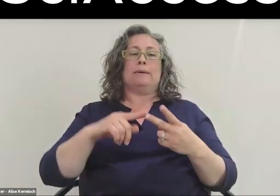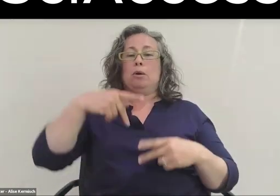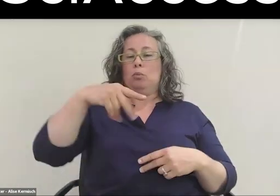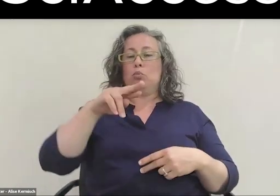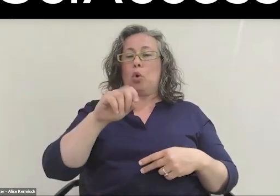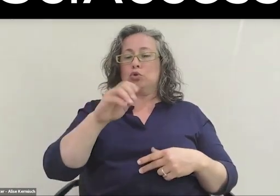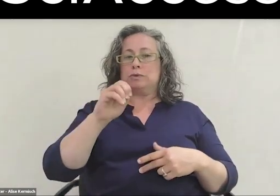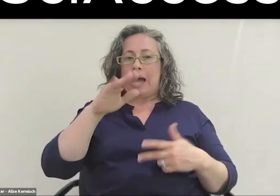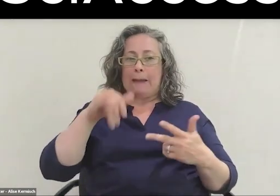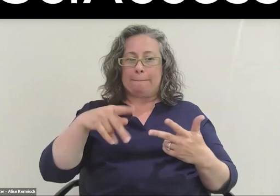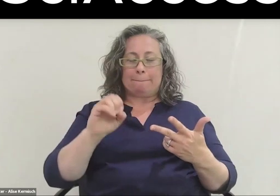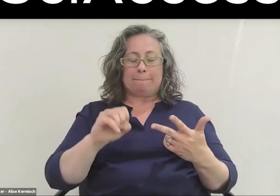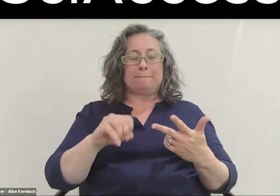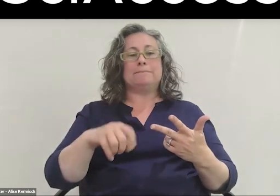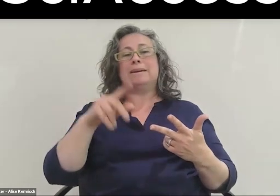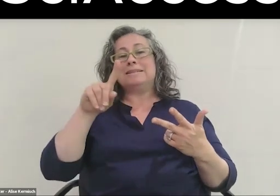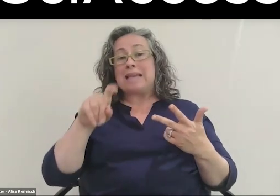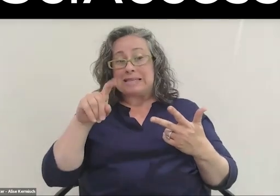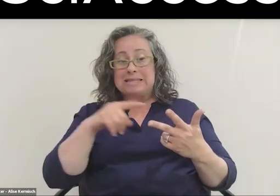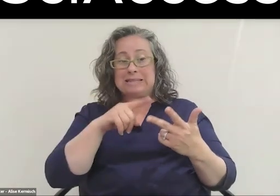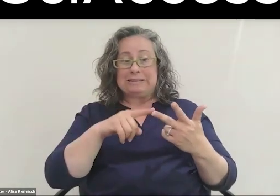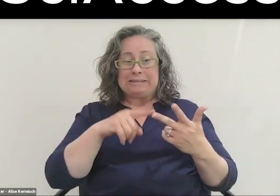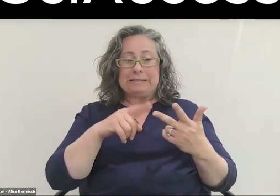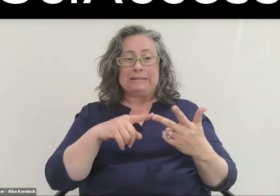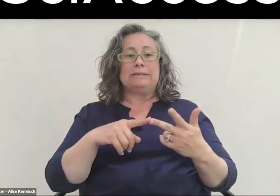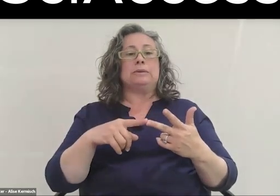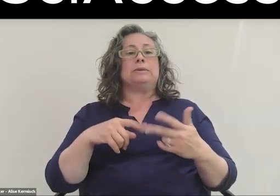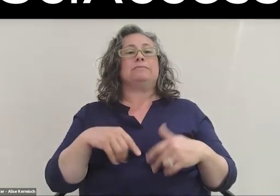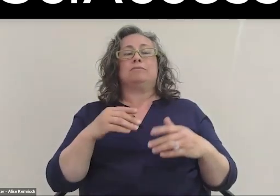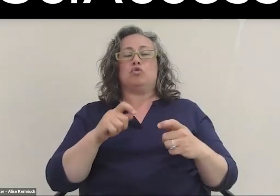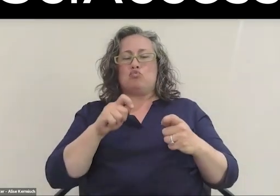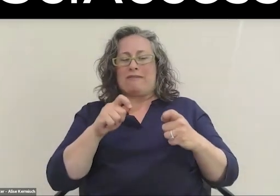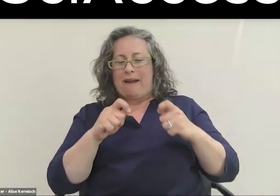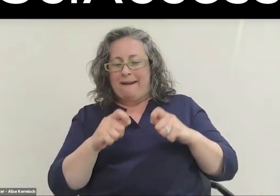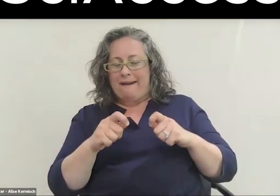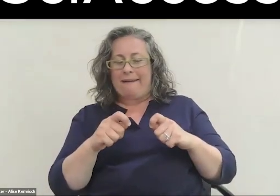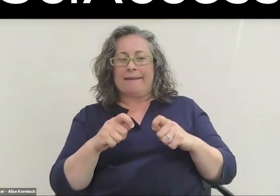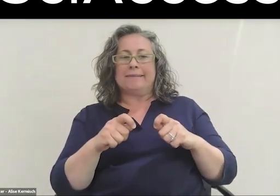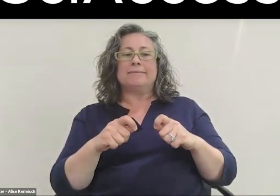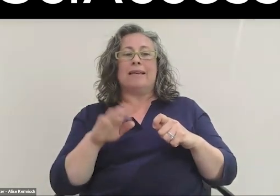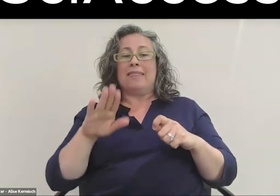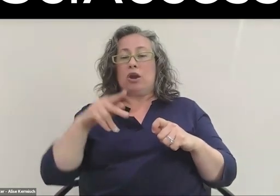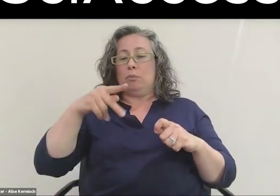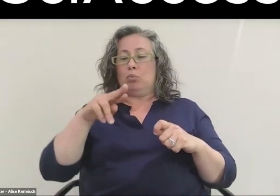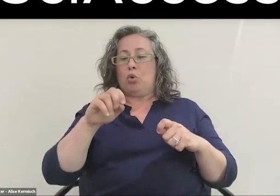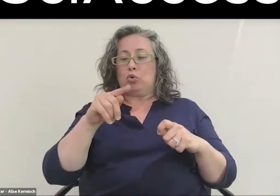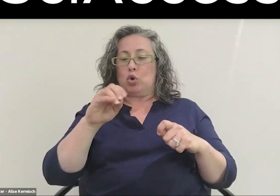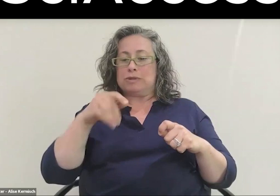They test with the individual that they're paired with. They refine and iterate their prototype until the end of the quarter